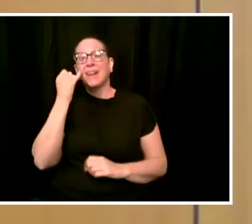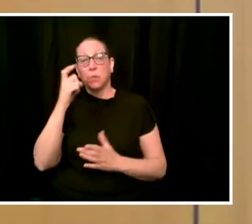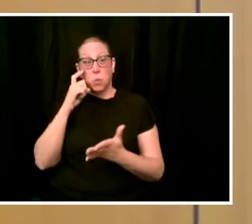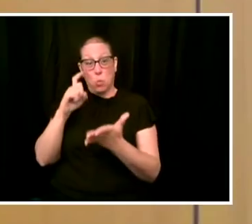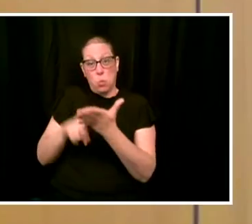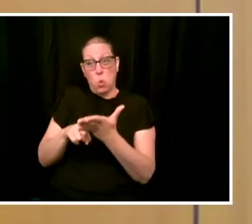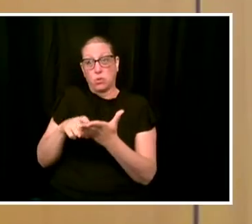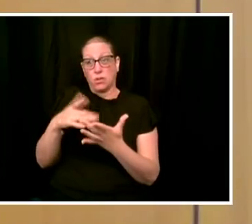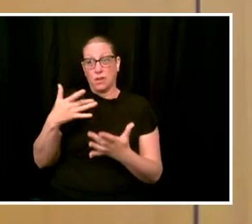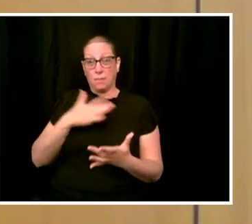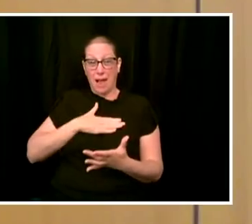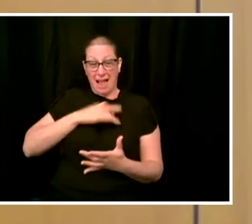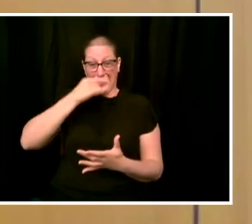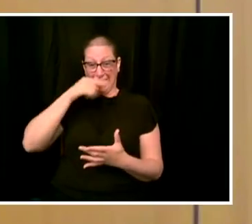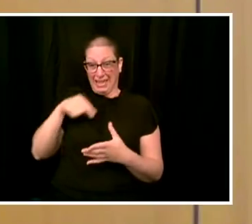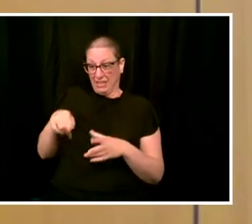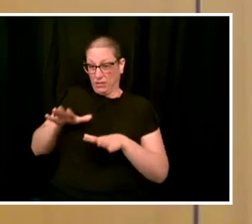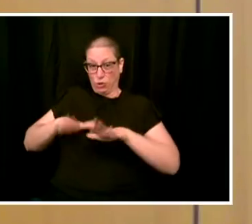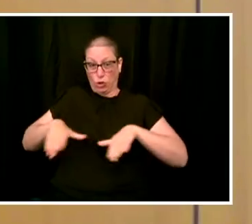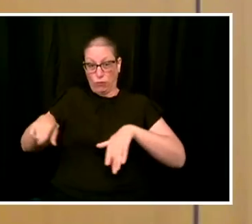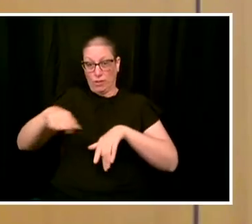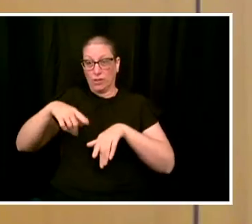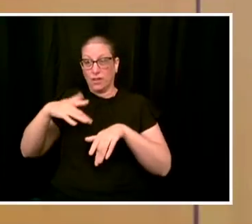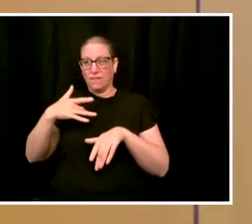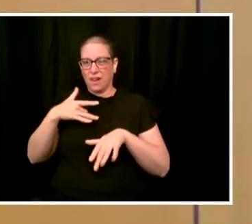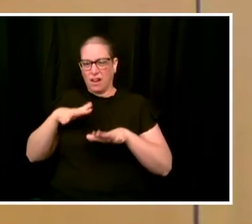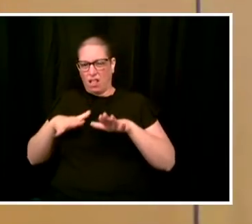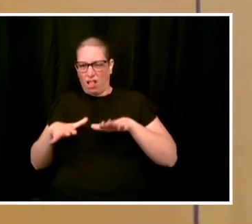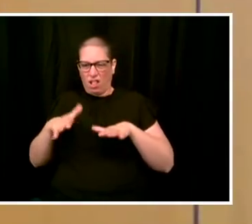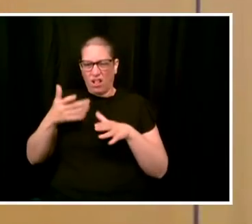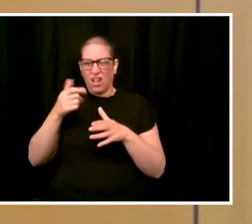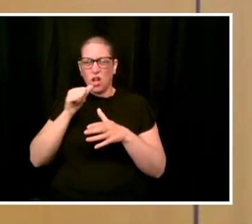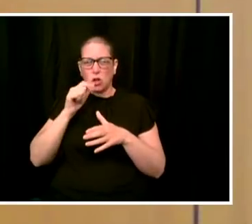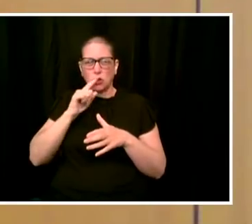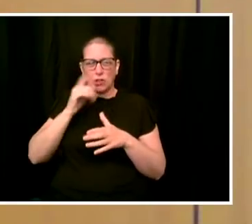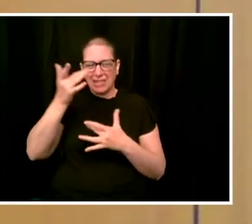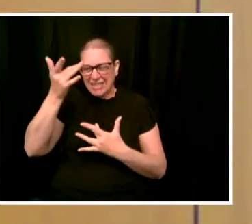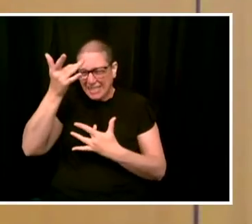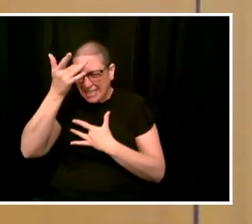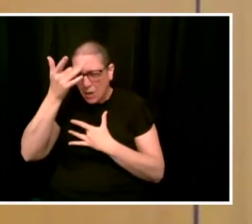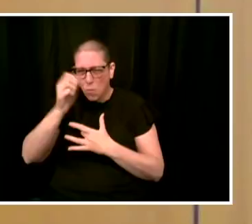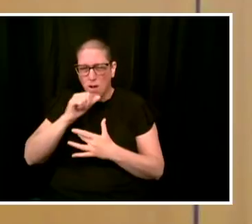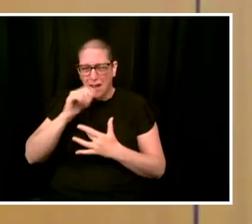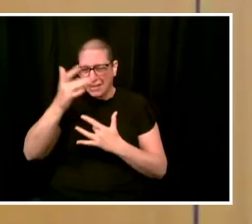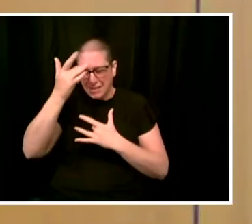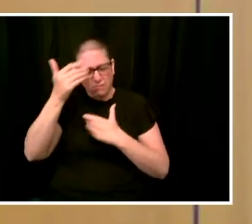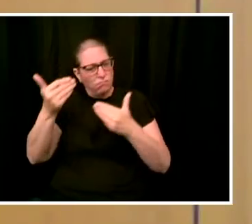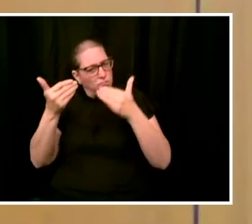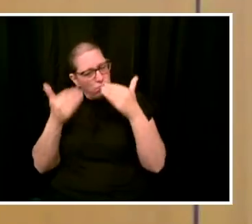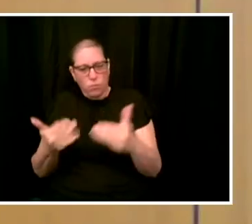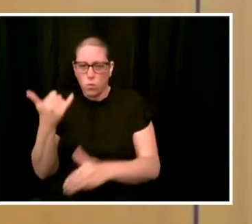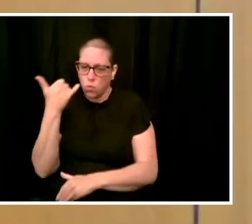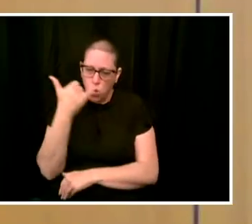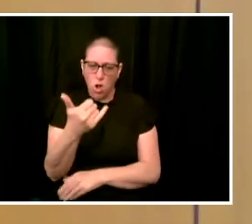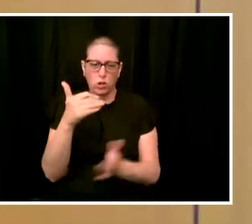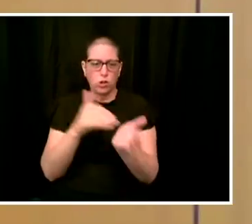WITH THEN EW SYNDROME AND TAKE THEIR CHILDRENTO THE PEDIATRICIAN, ONE OF THE THINGS WE ANWTWA